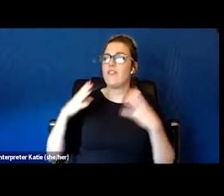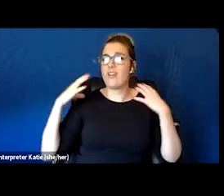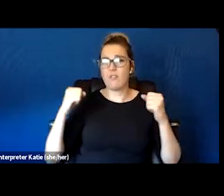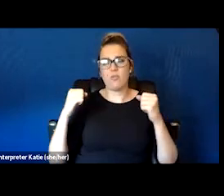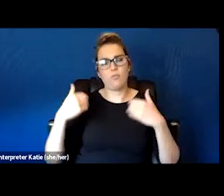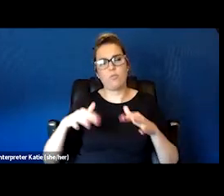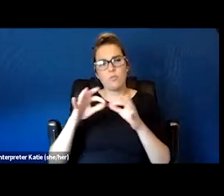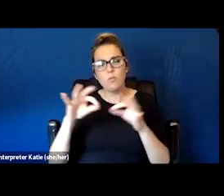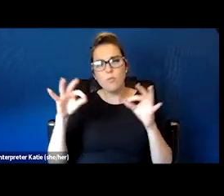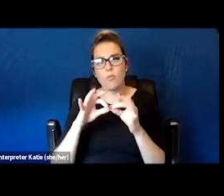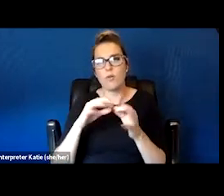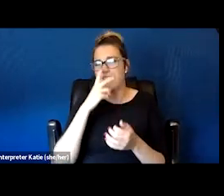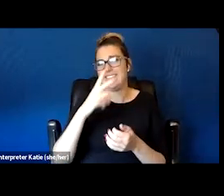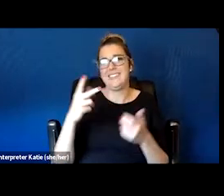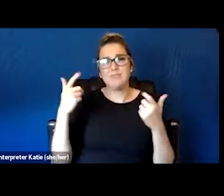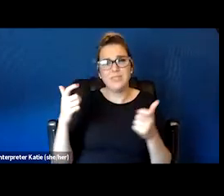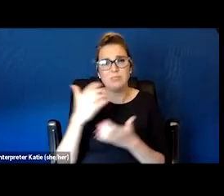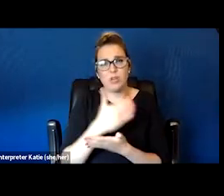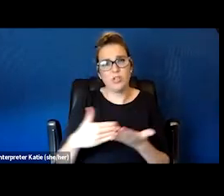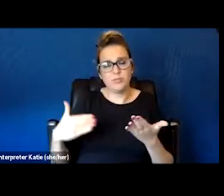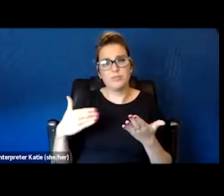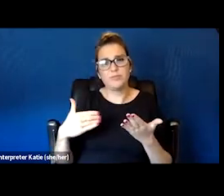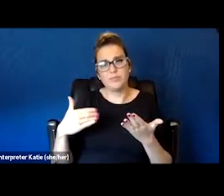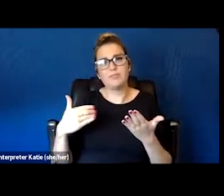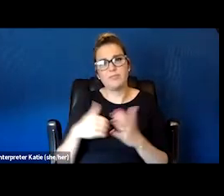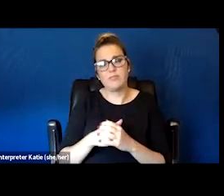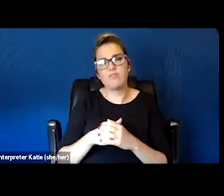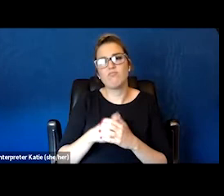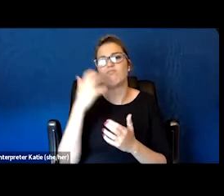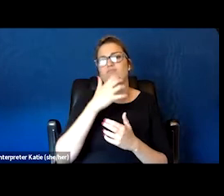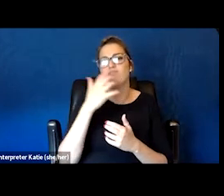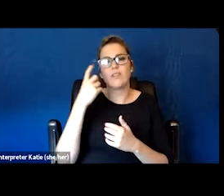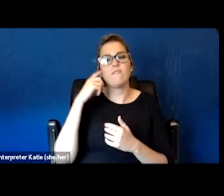that Behavioral Health is such a big piece of the puzzle for housing and homeless services.